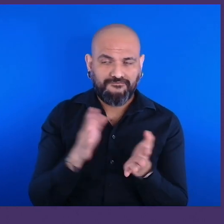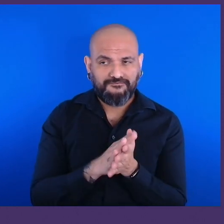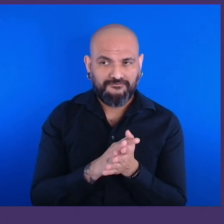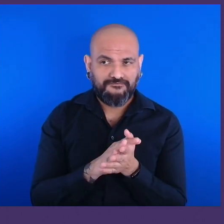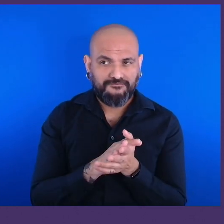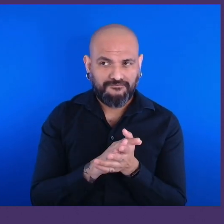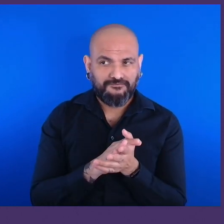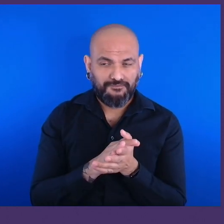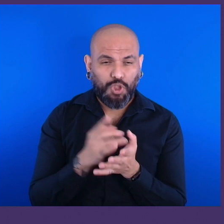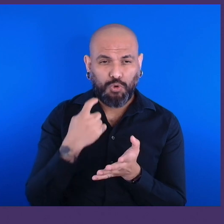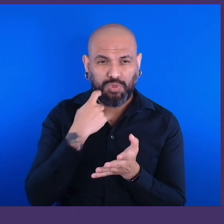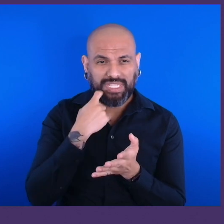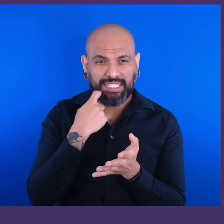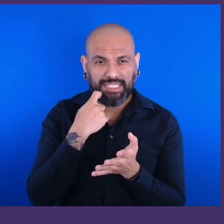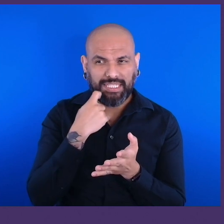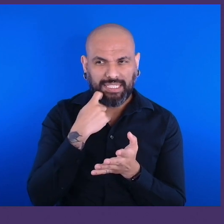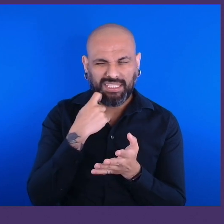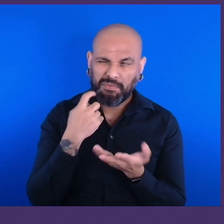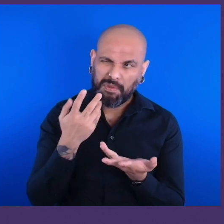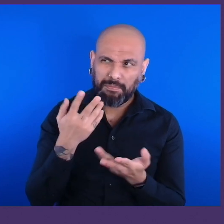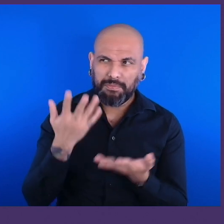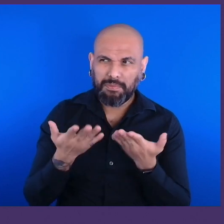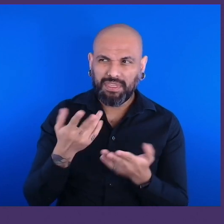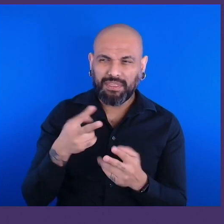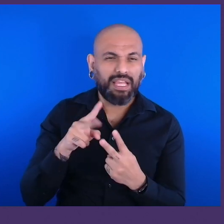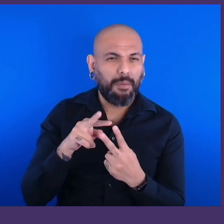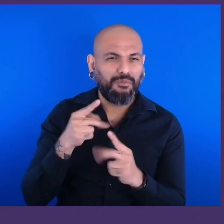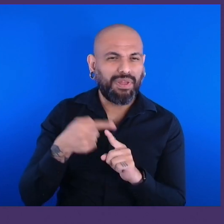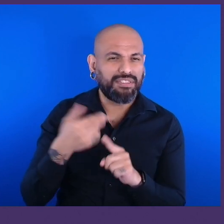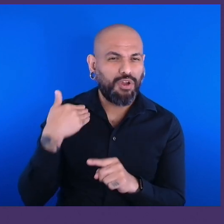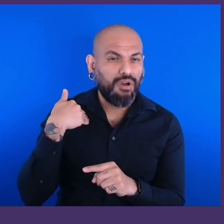of months ago, a guidance